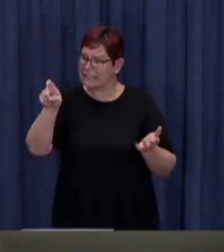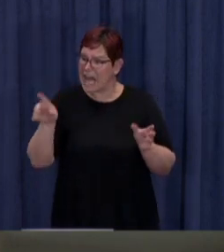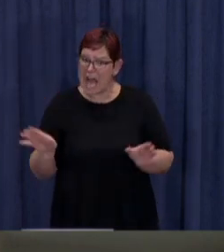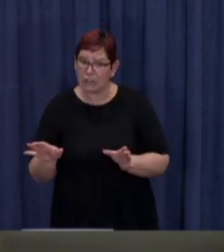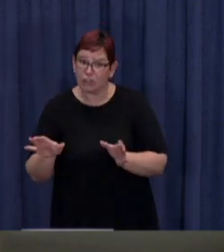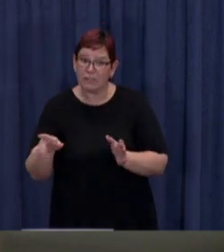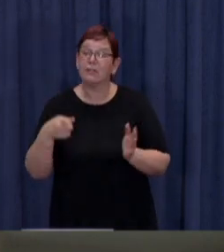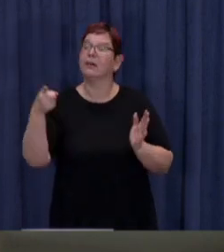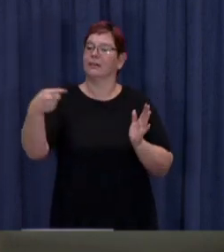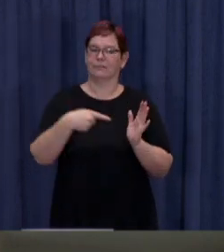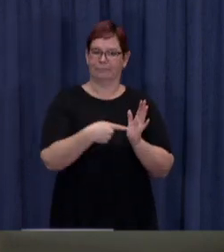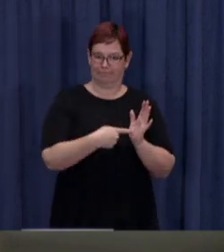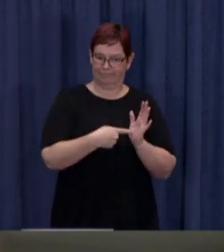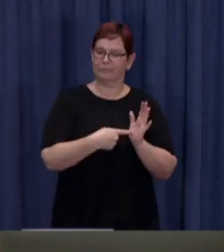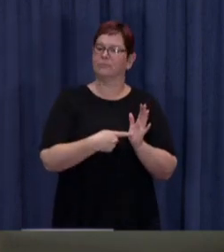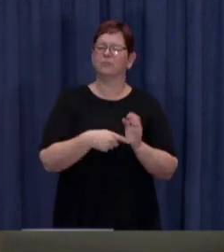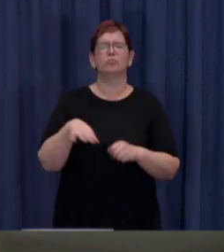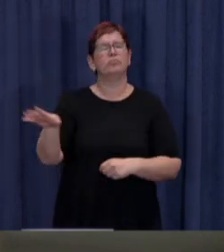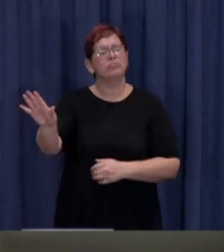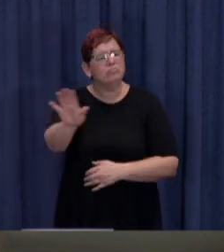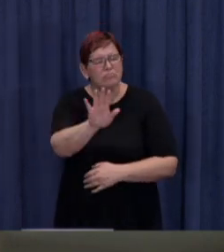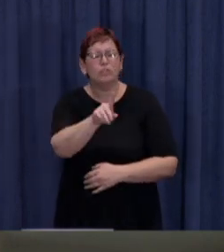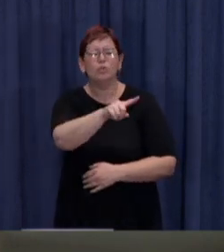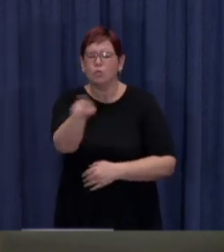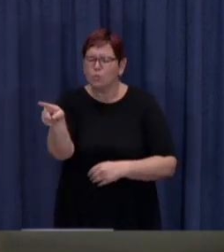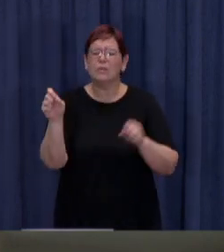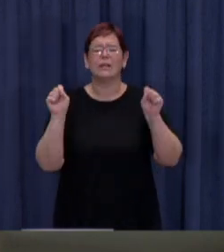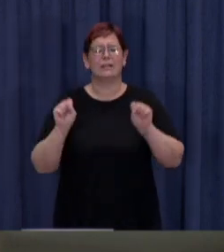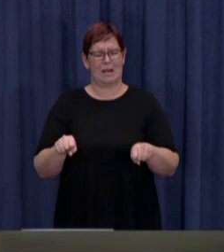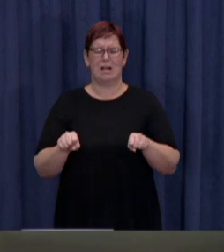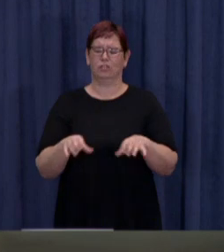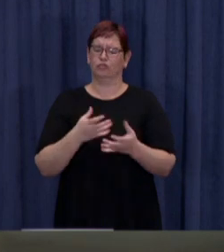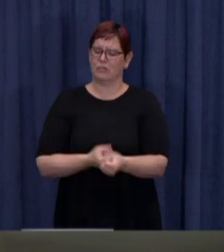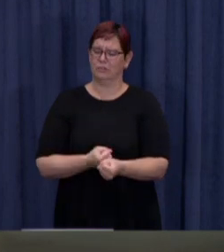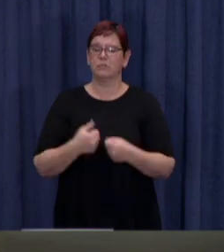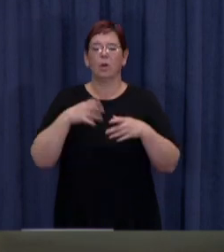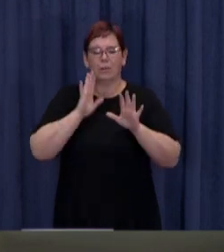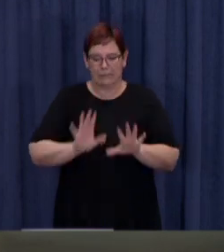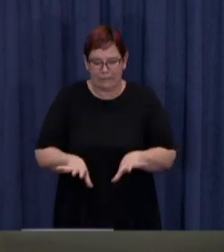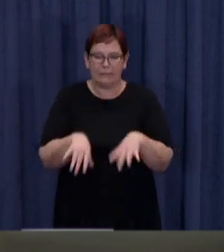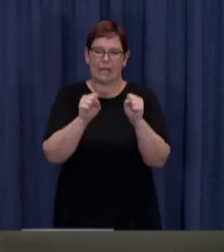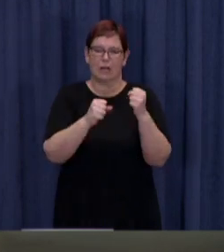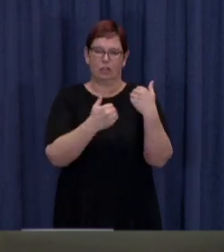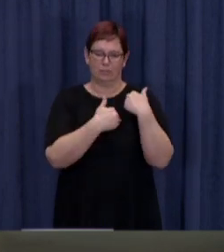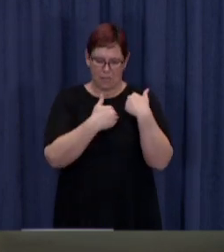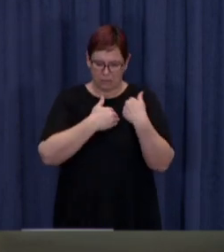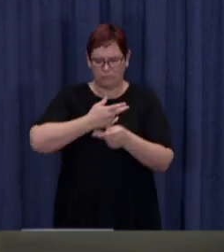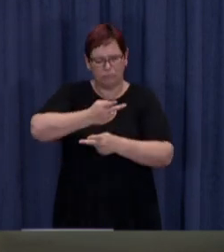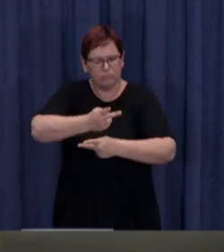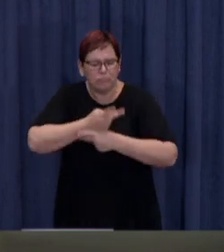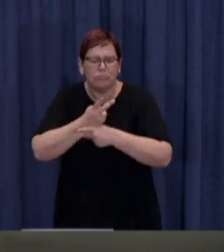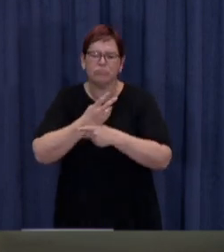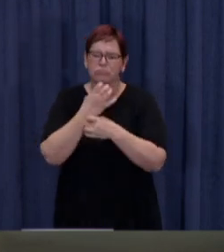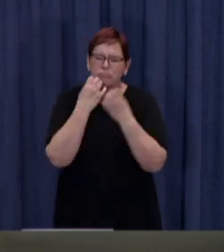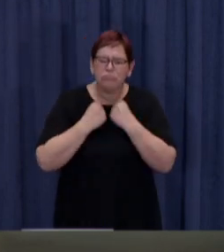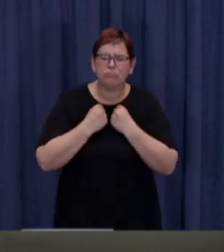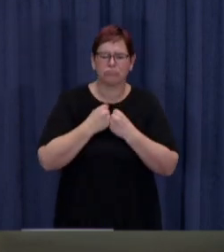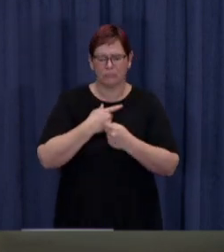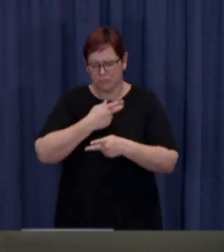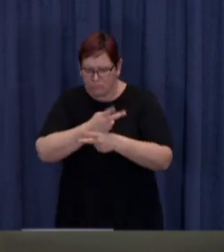a way that is responsible and that is prudent and that's exactly what I'll do but I will not hesitate to act in the best interest of the city and again I'm